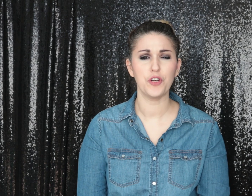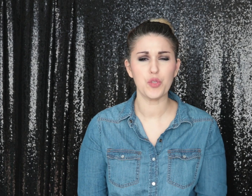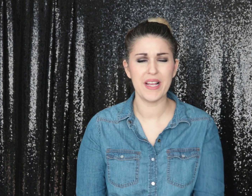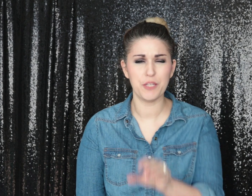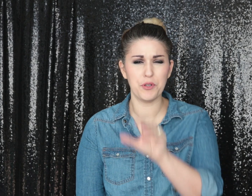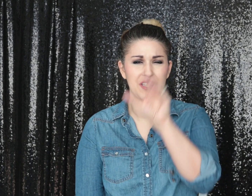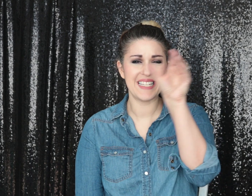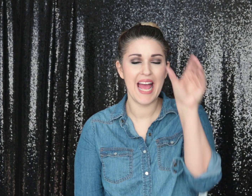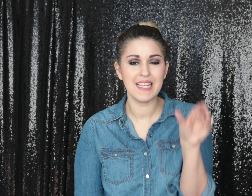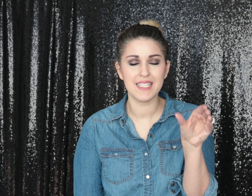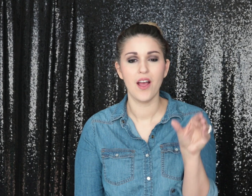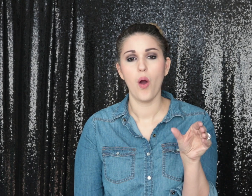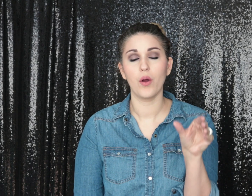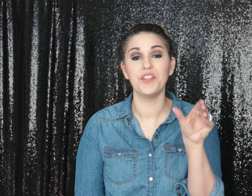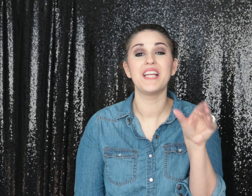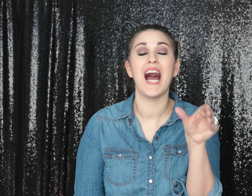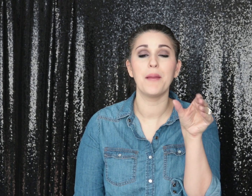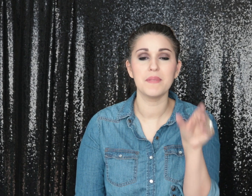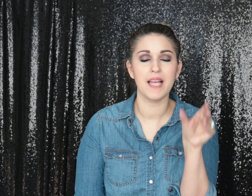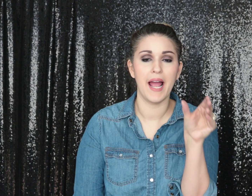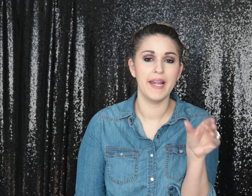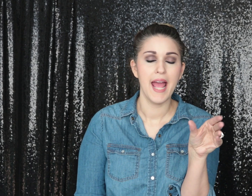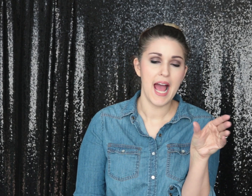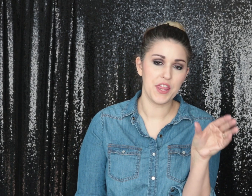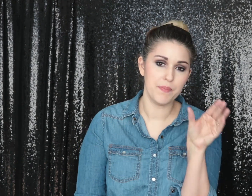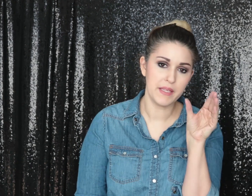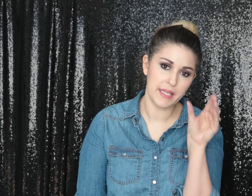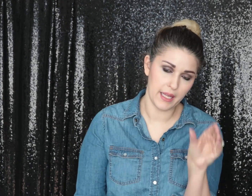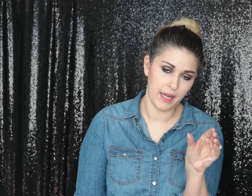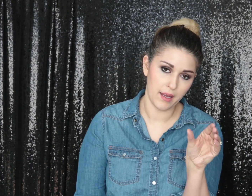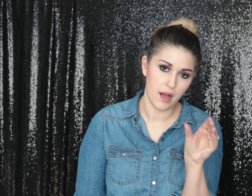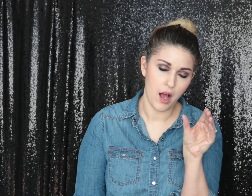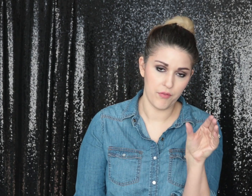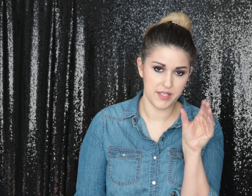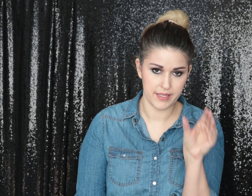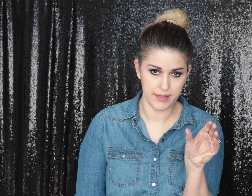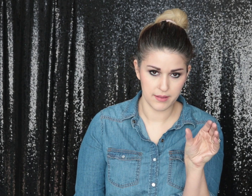The first way is to put the tents or the time sign at the beginning of sentence.